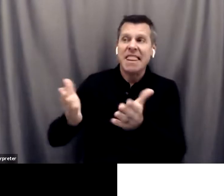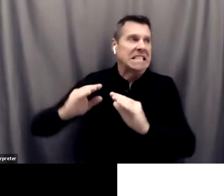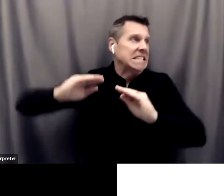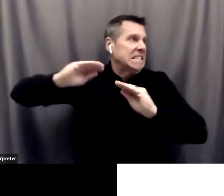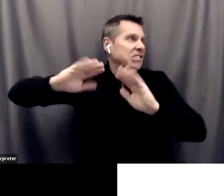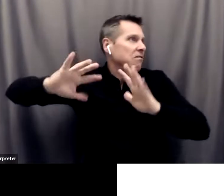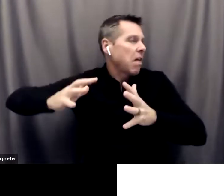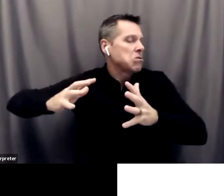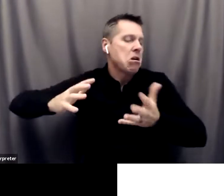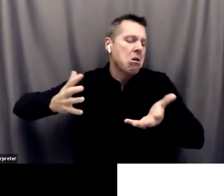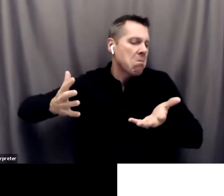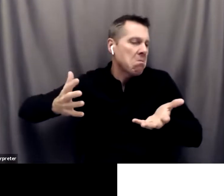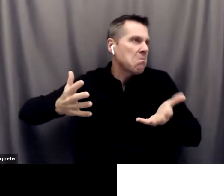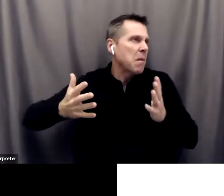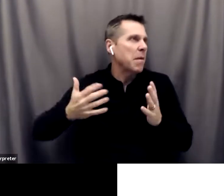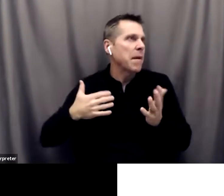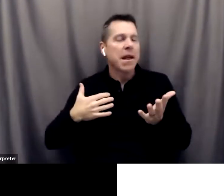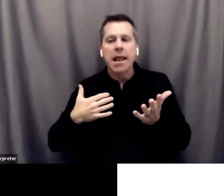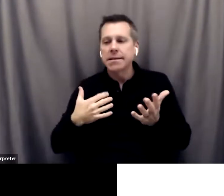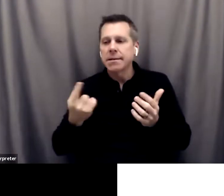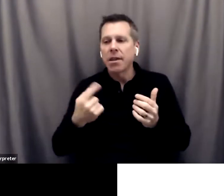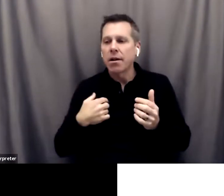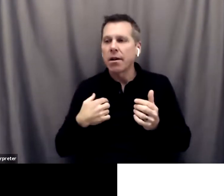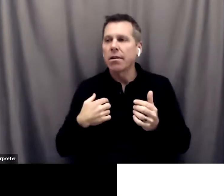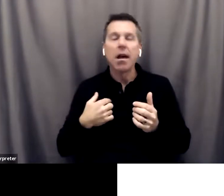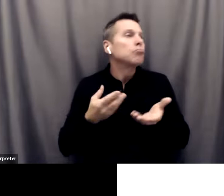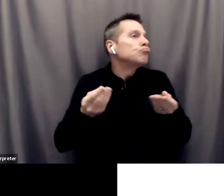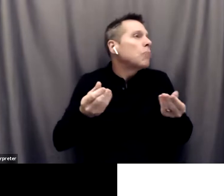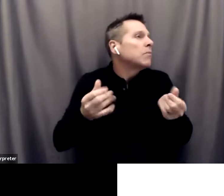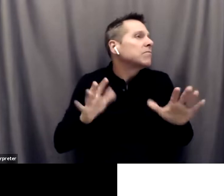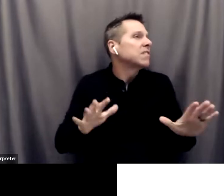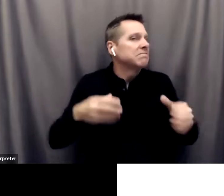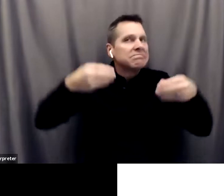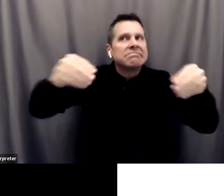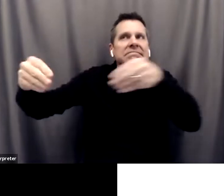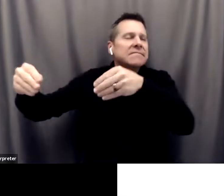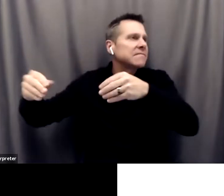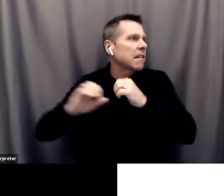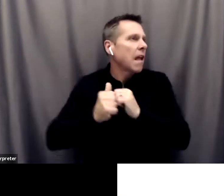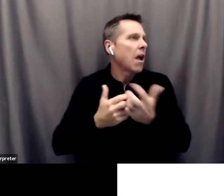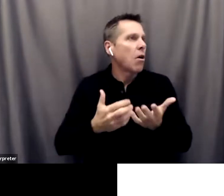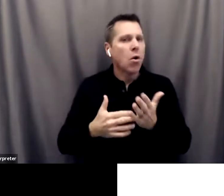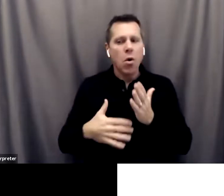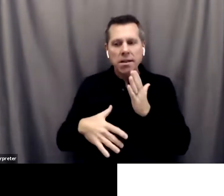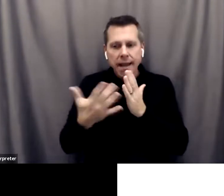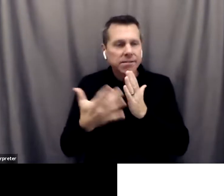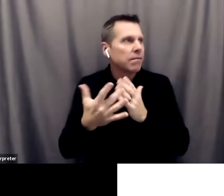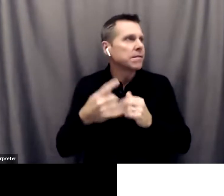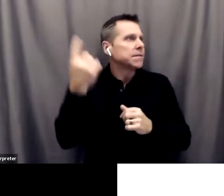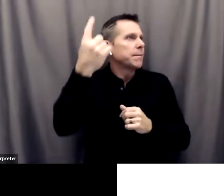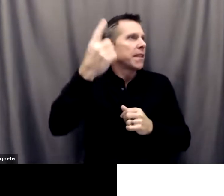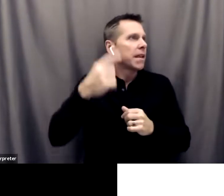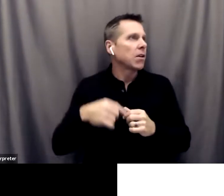know, just a seminar or real estate, a seminar on understanding technology or seminar on racial issues, all these things